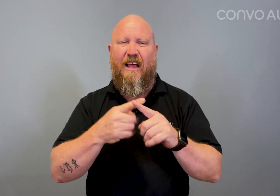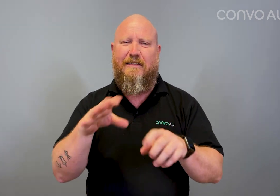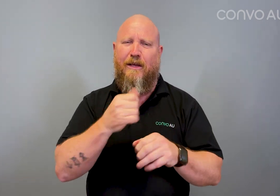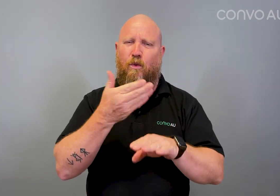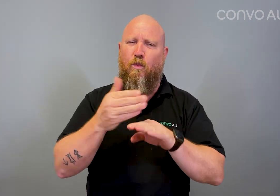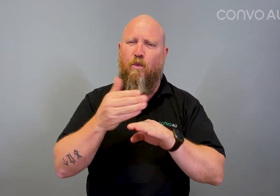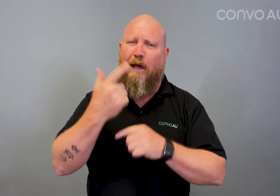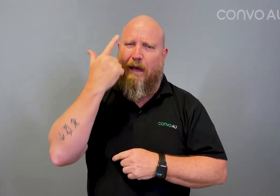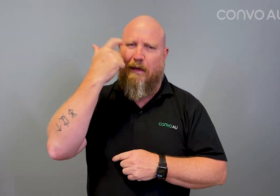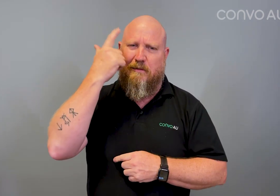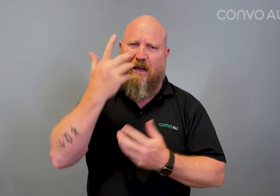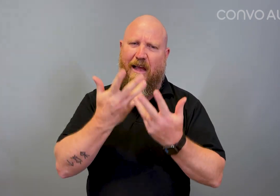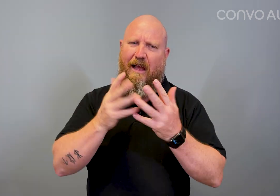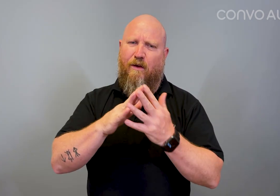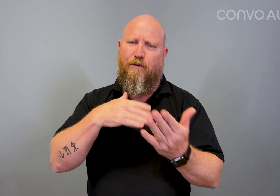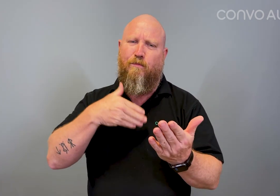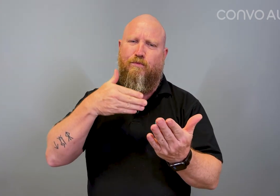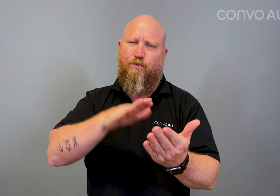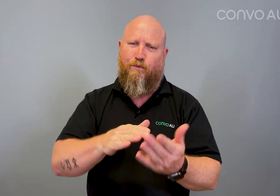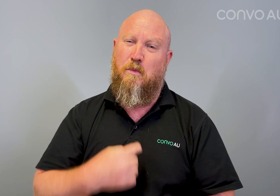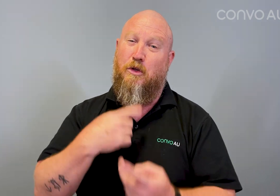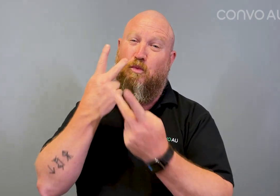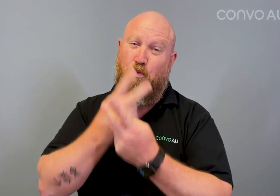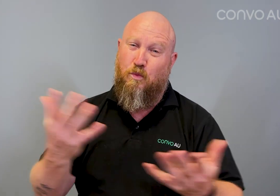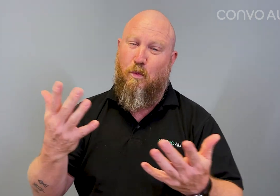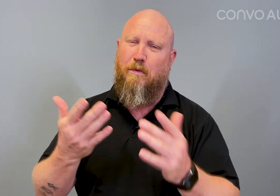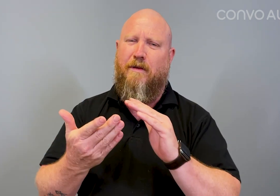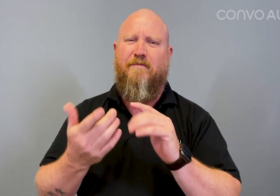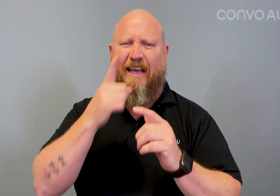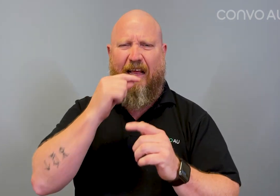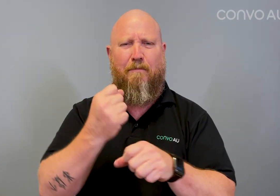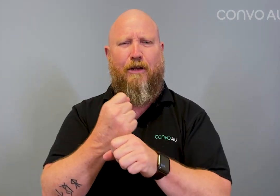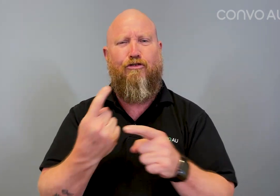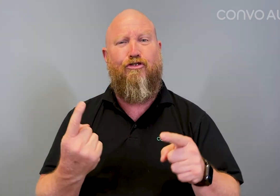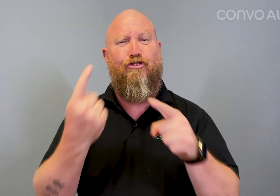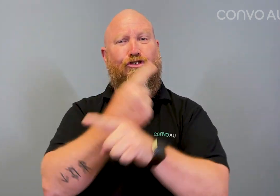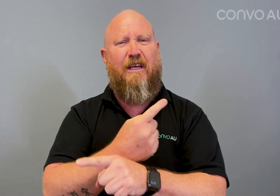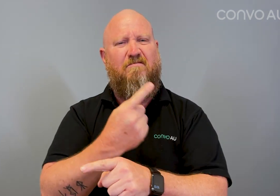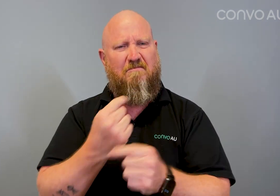and taking a fresh approach. We have shown that change can happen